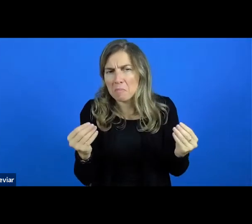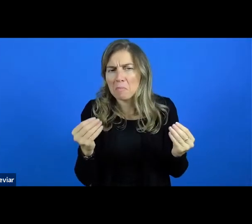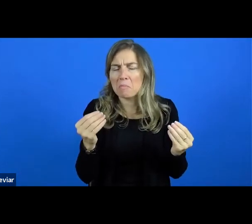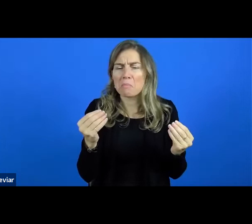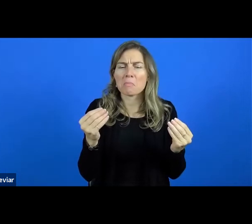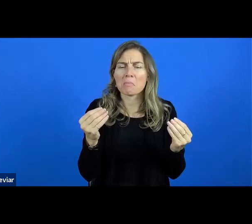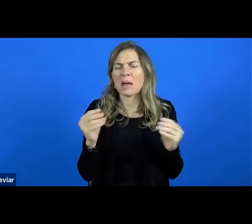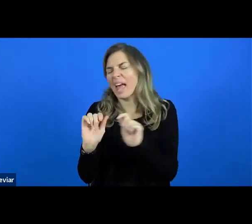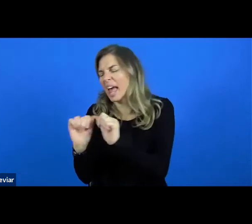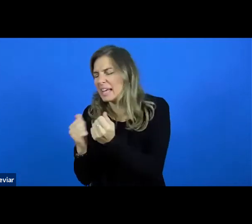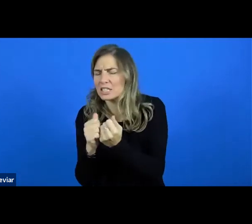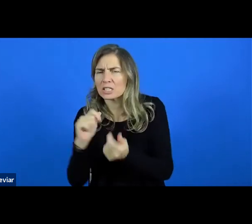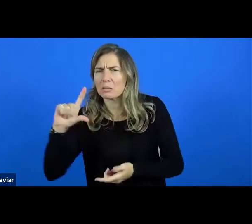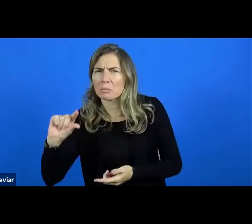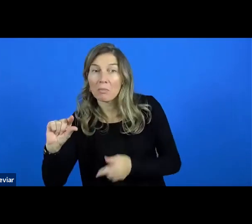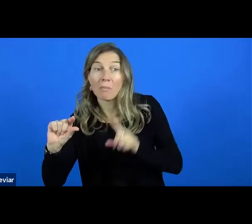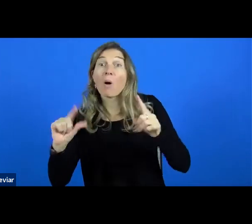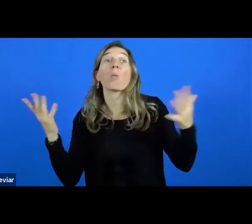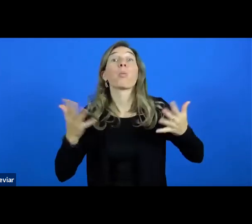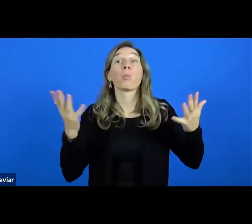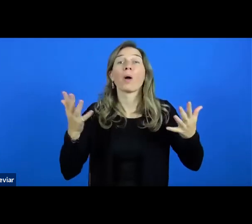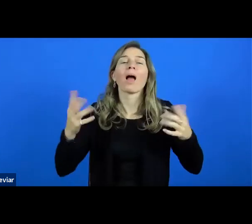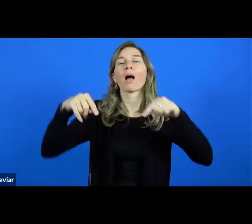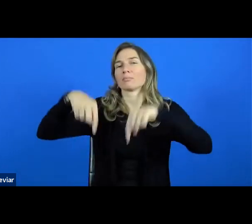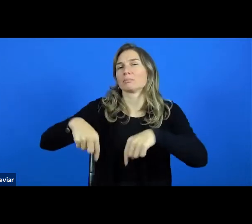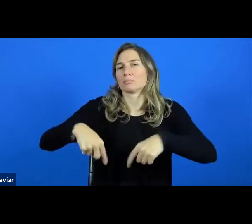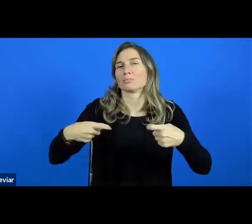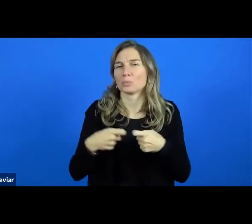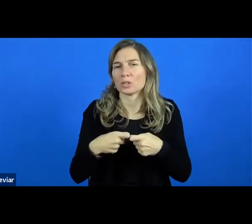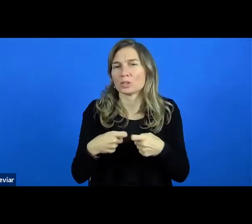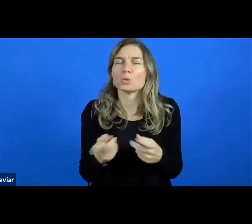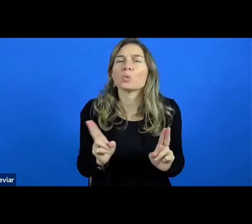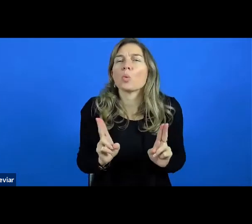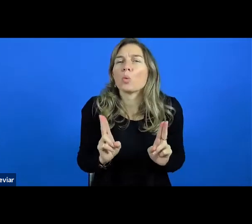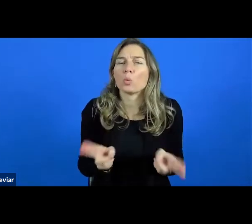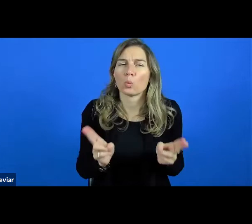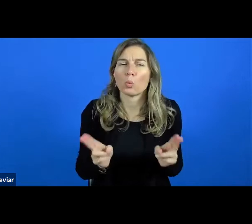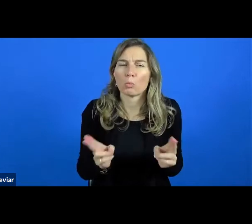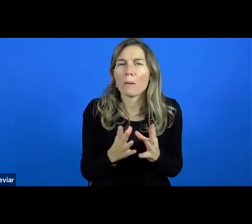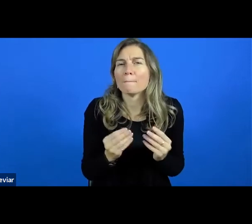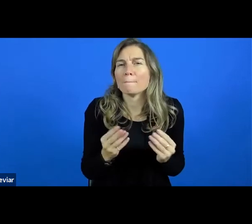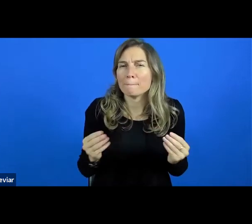I mean they are in Brussels and so it's quite natural that we receive a lot of complaints from Belgium